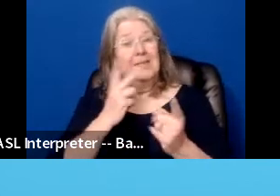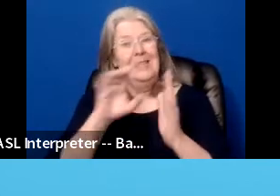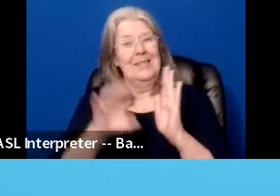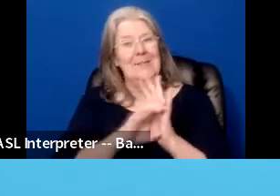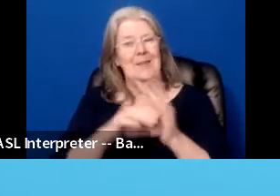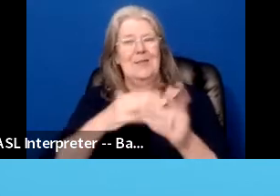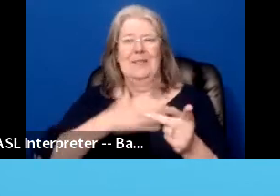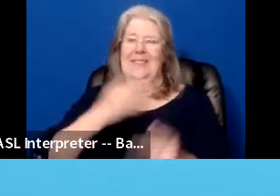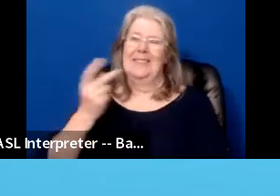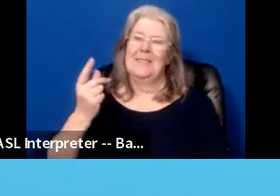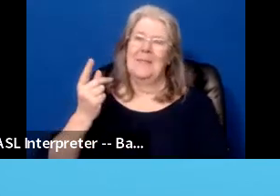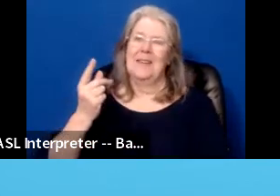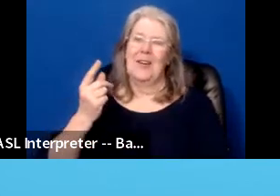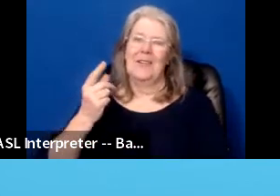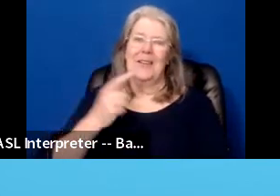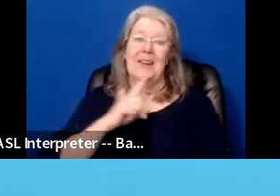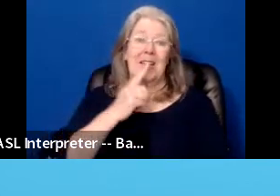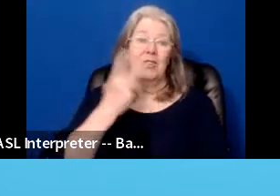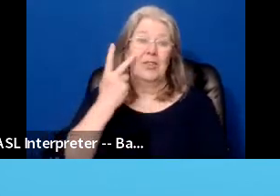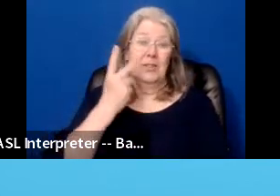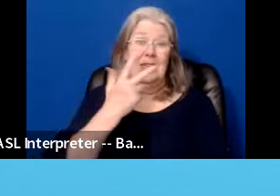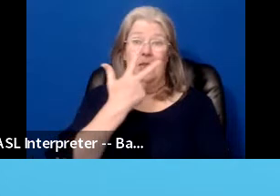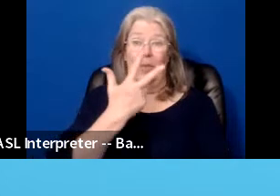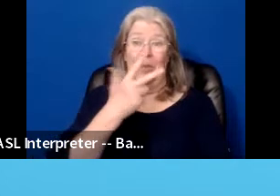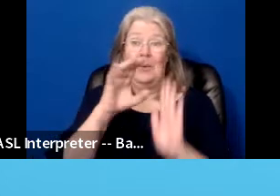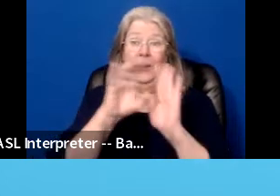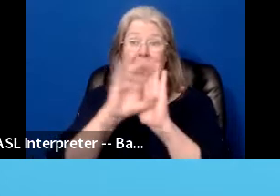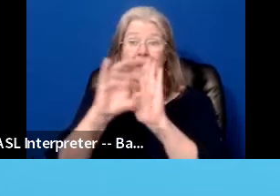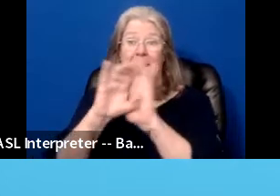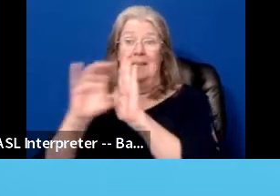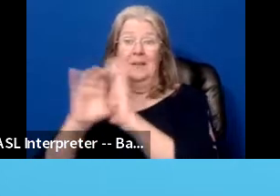And I actually have three pictures of him because you get a vaccine, you get